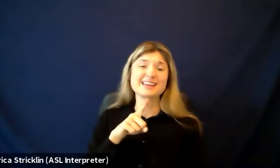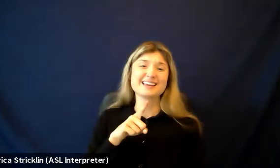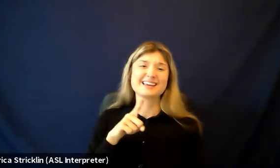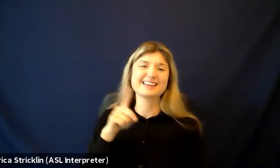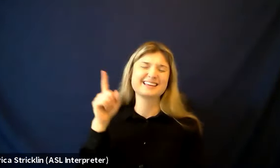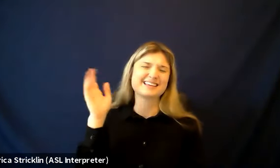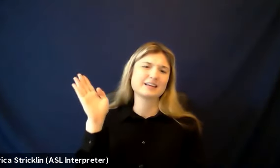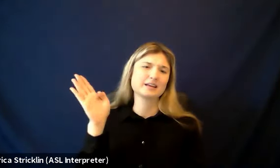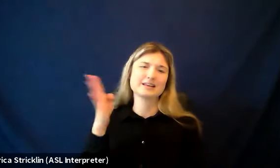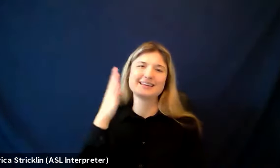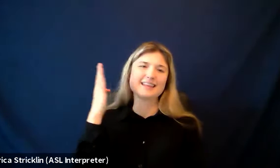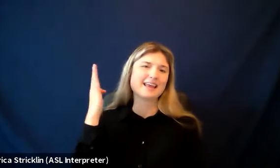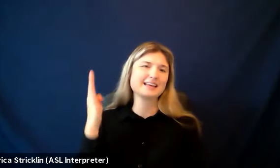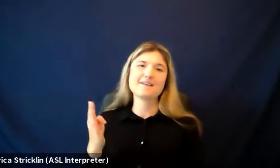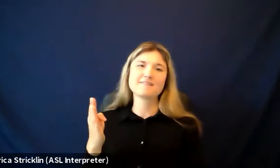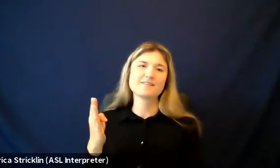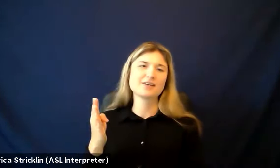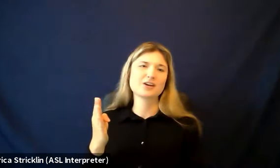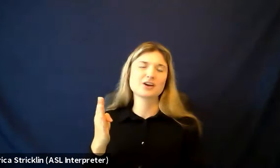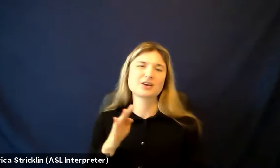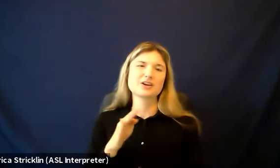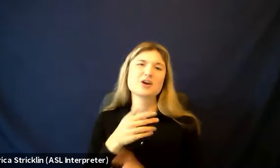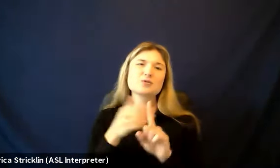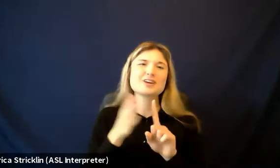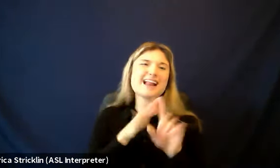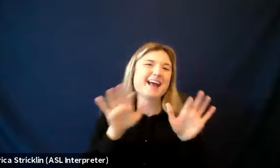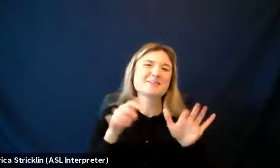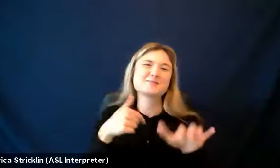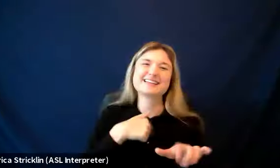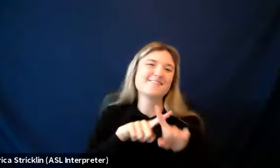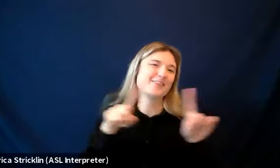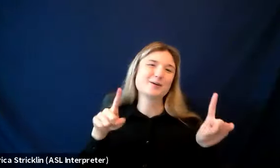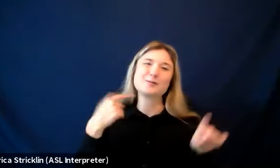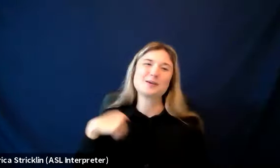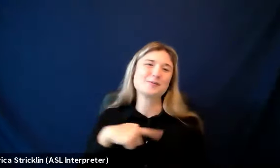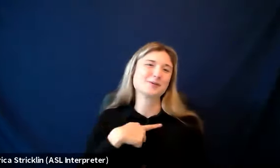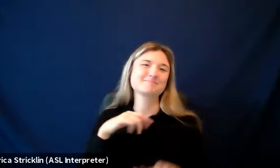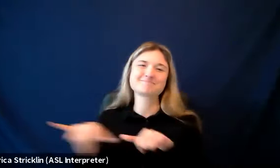They never treated me any different than they than the other ones and.